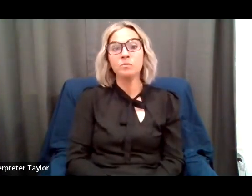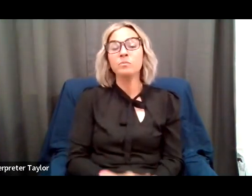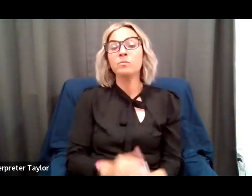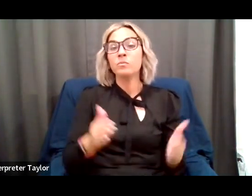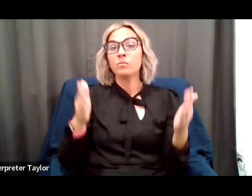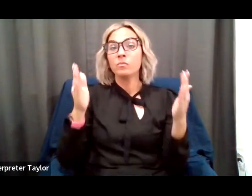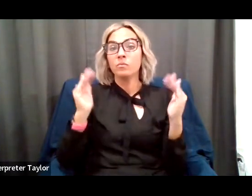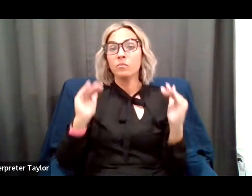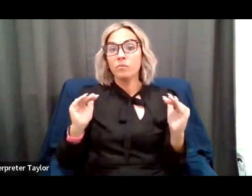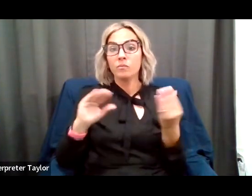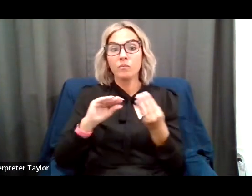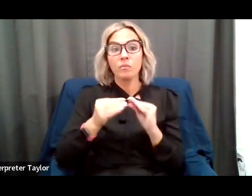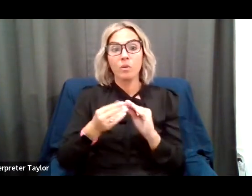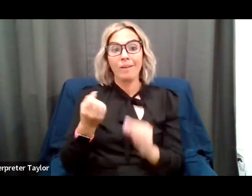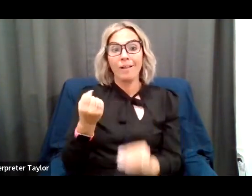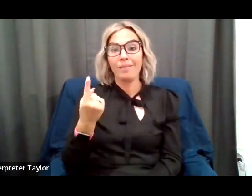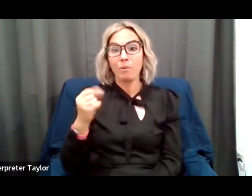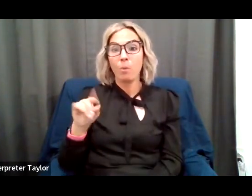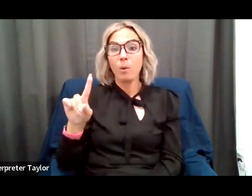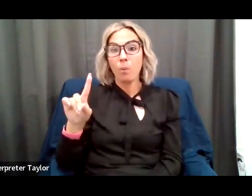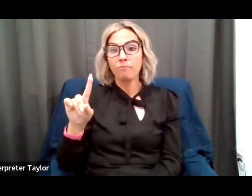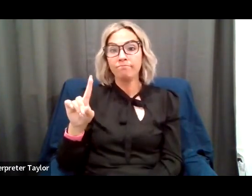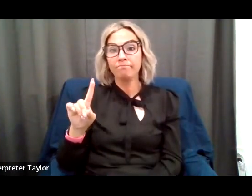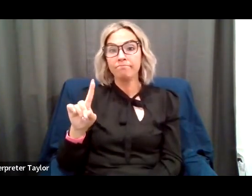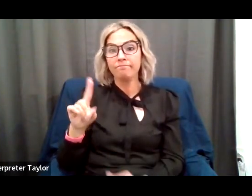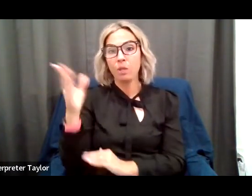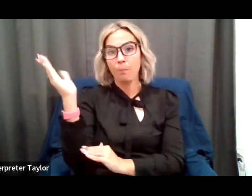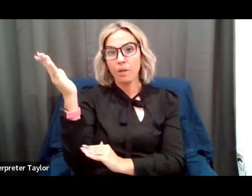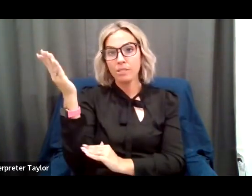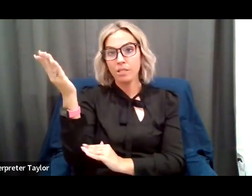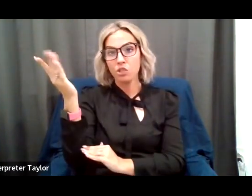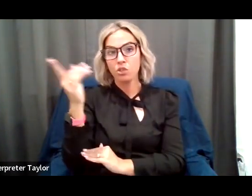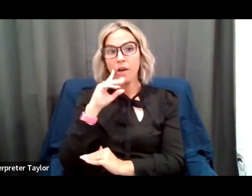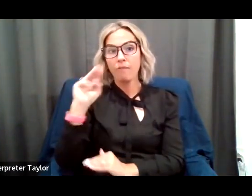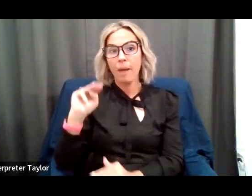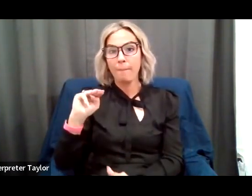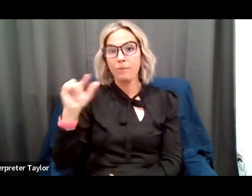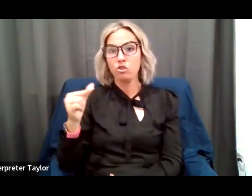Item #11.1, presentation of MGI.